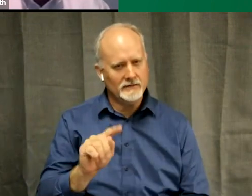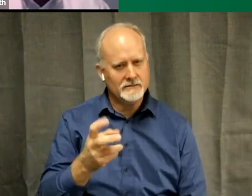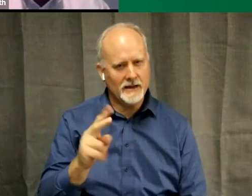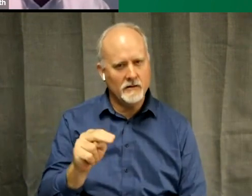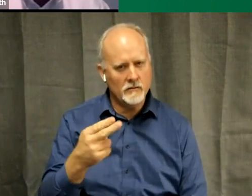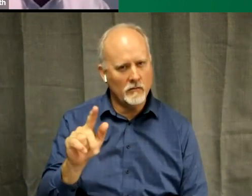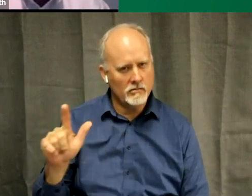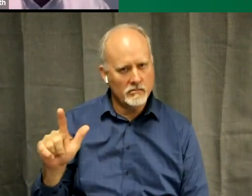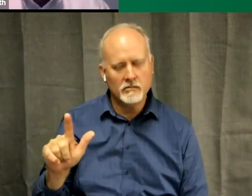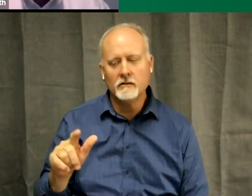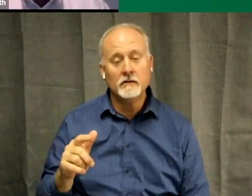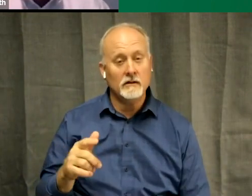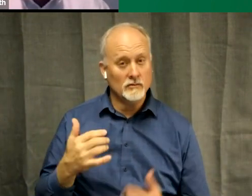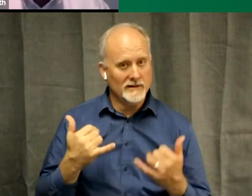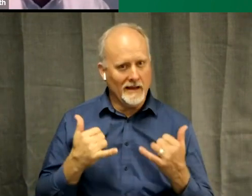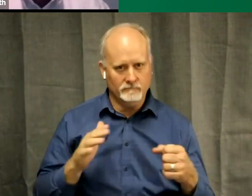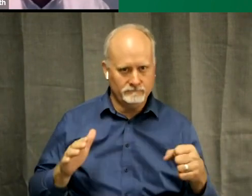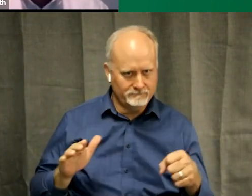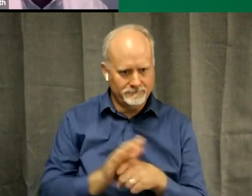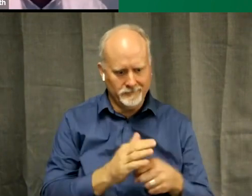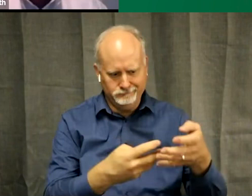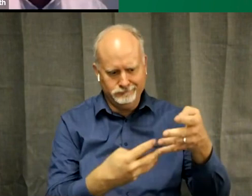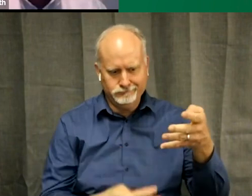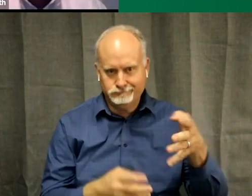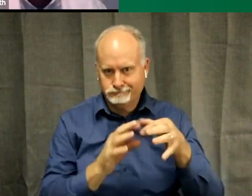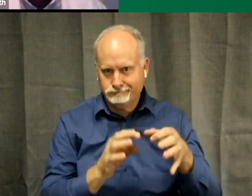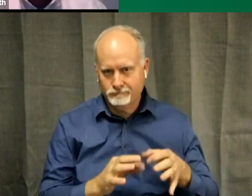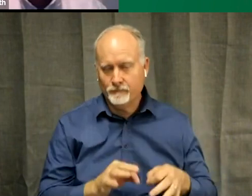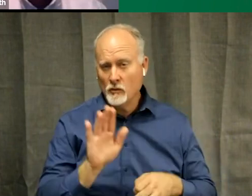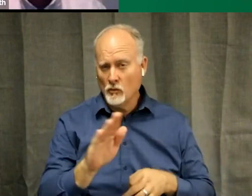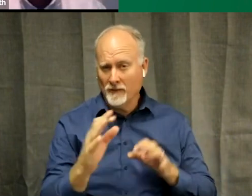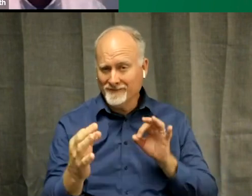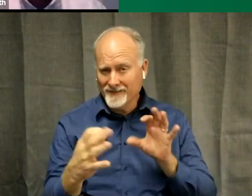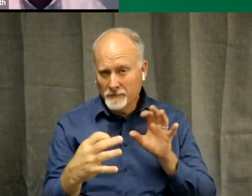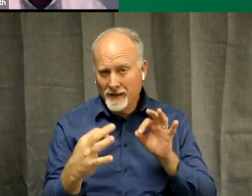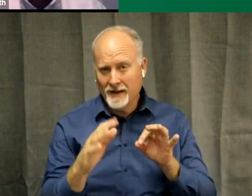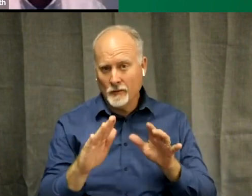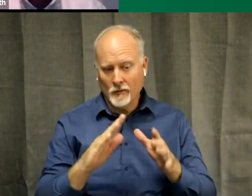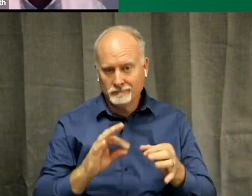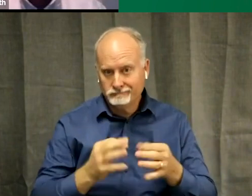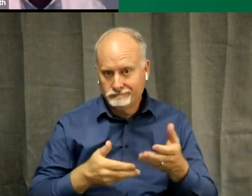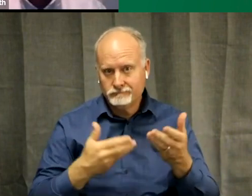we have a really packed agenda today um we took your feedback and um we are bringing forth some